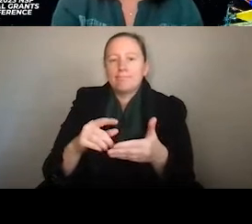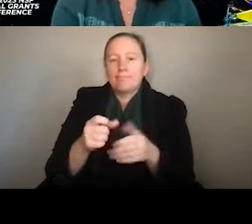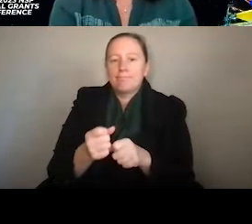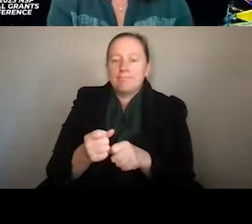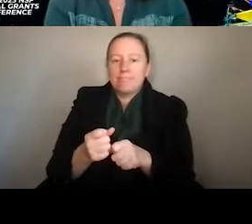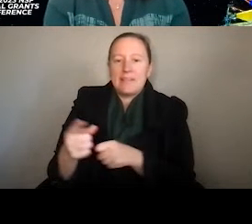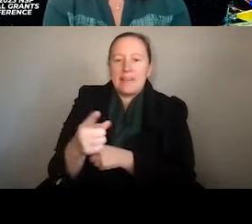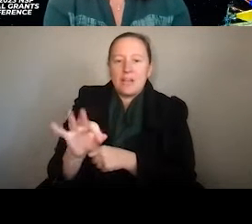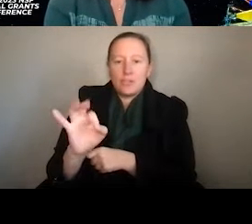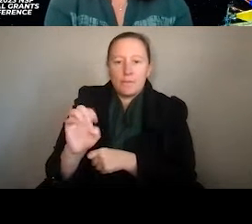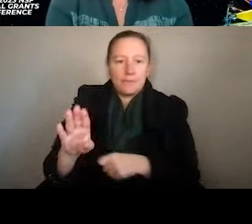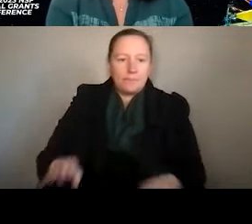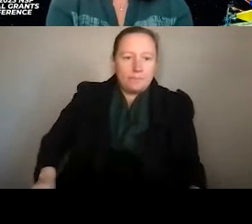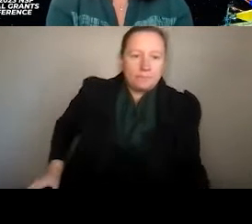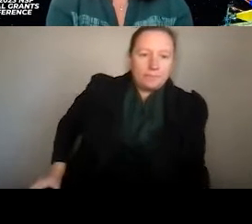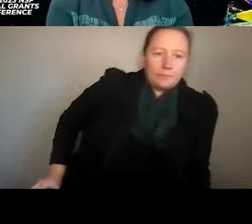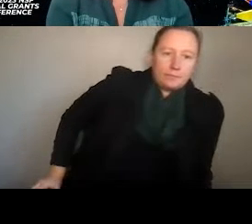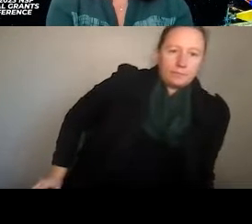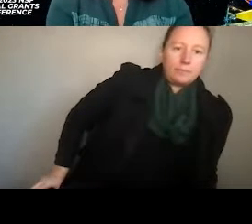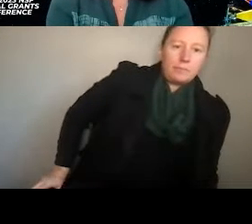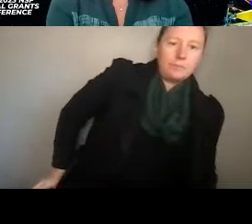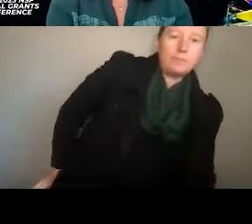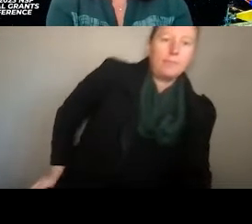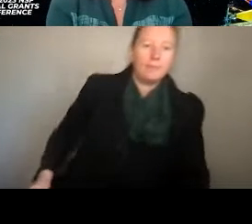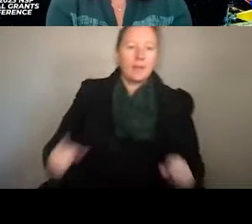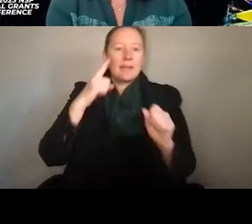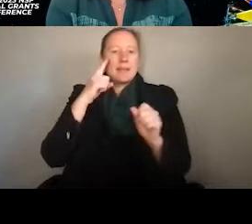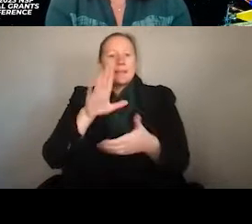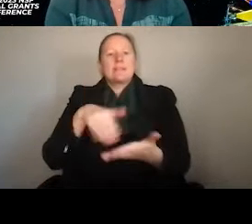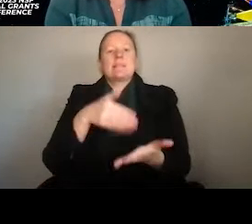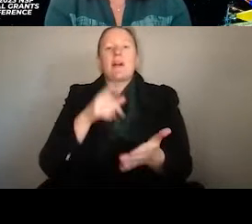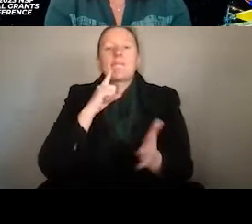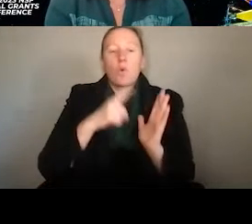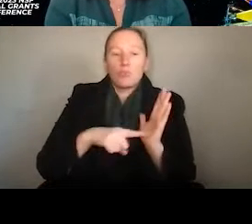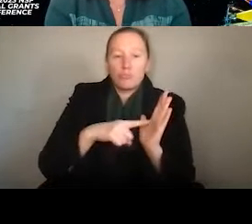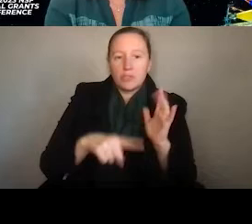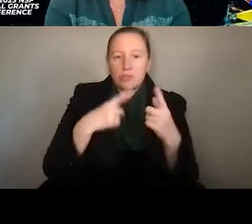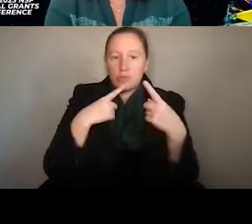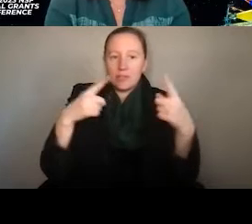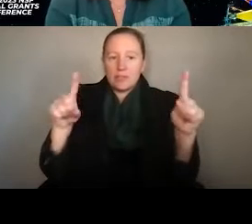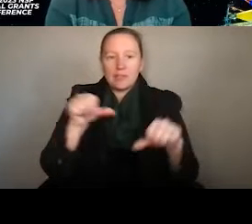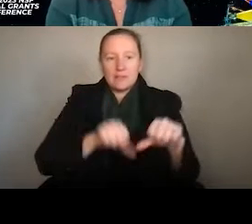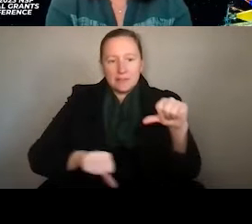The Centers of Research Excellence in Science and Technology CREST.